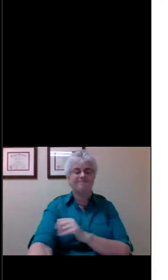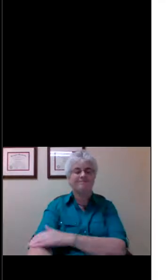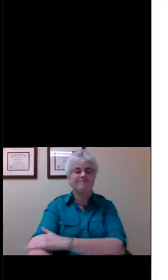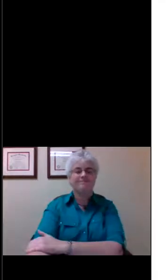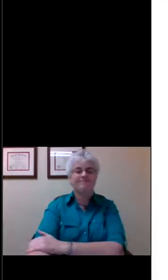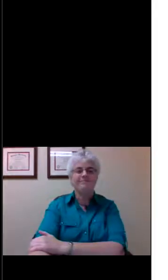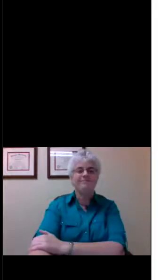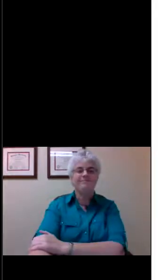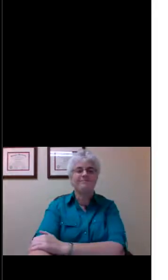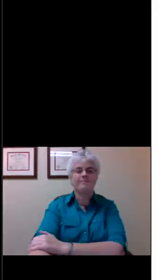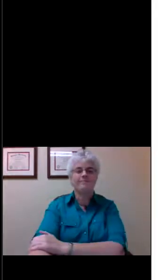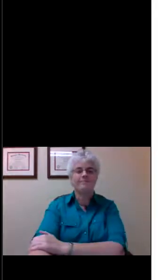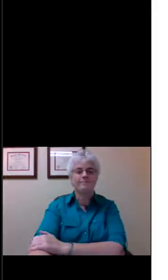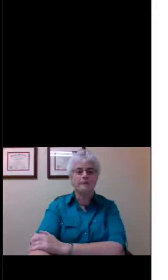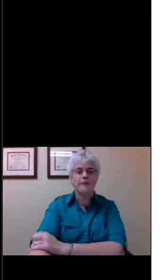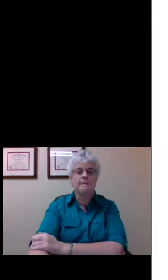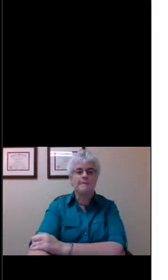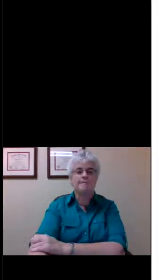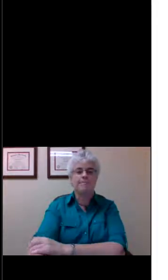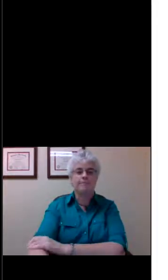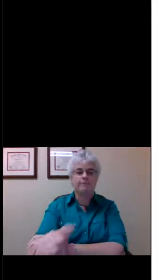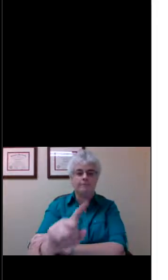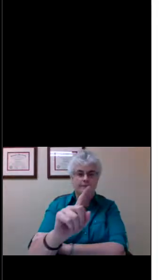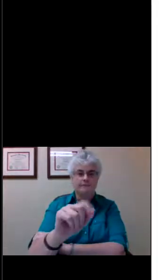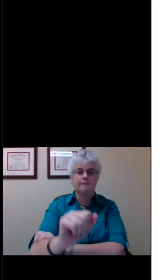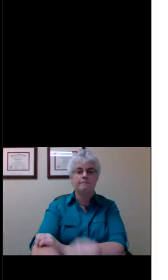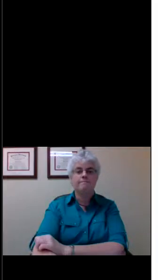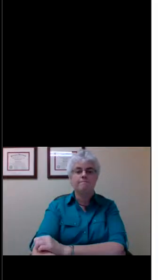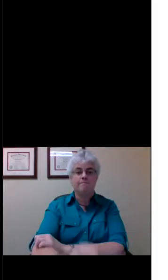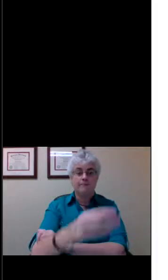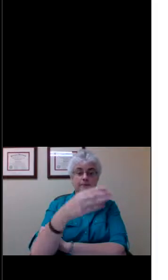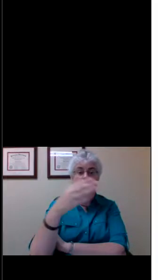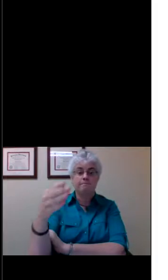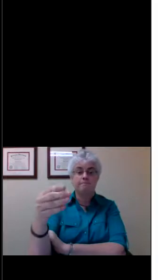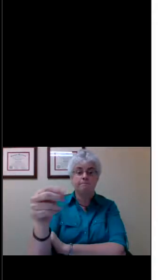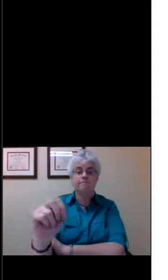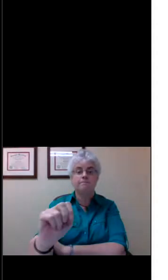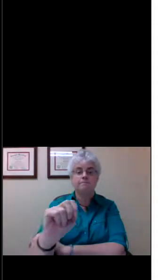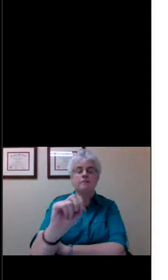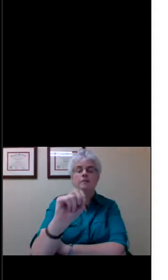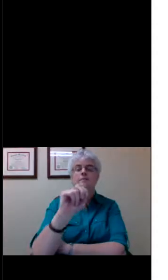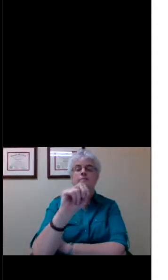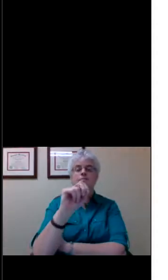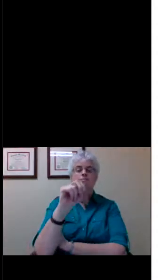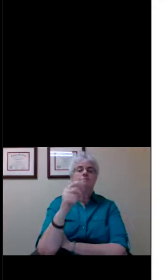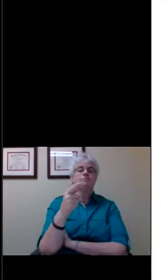Go ahead. Next slide. Yeah.